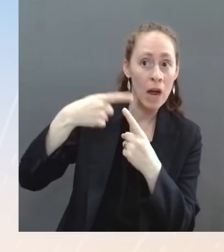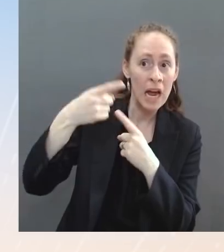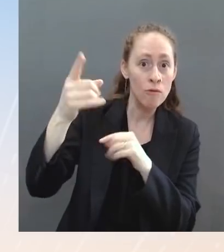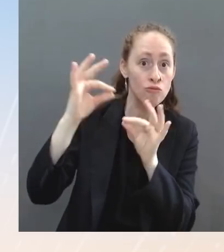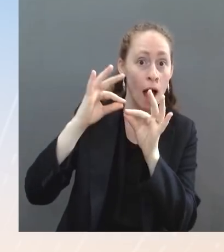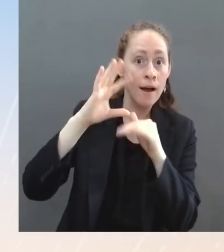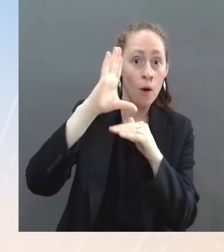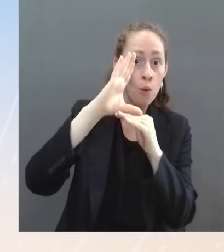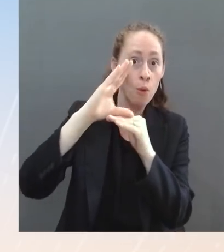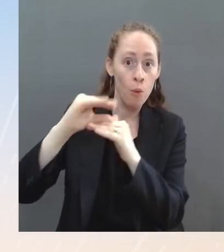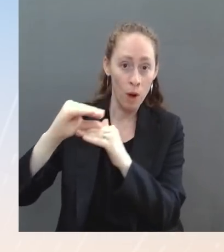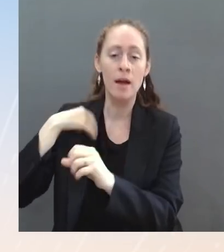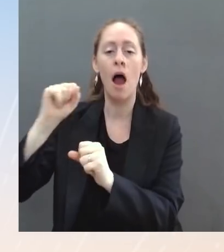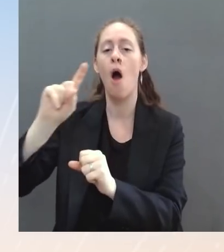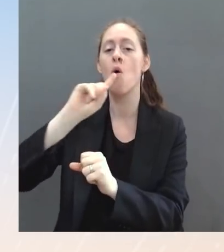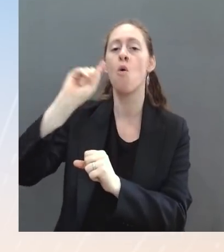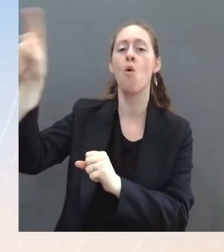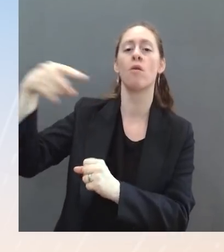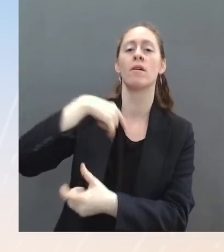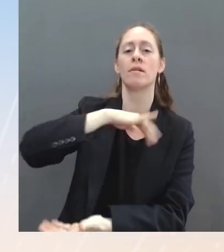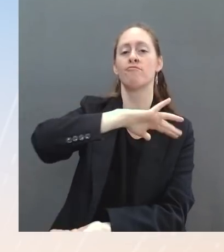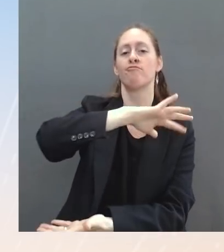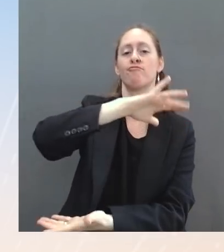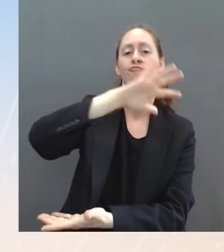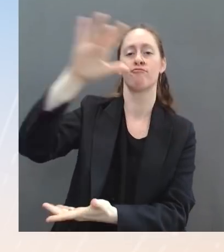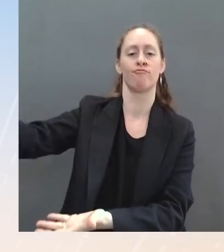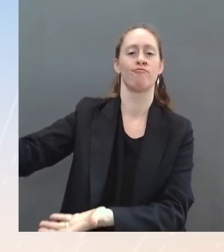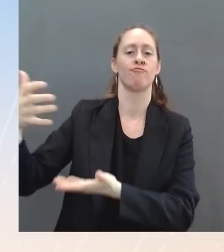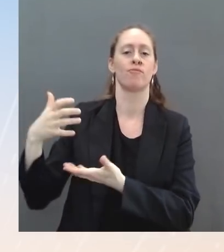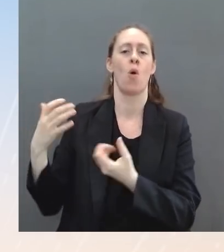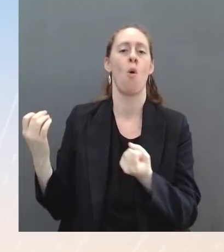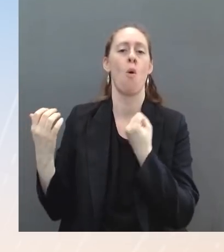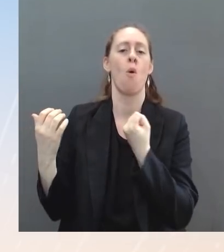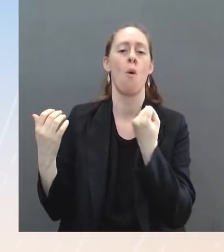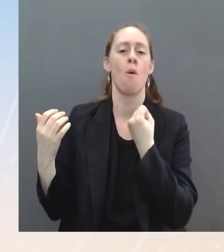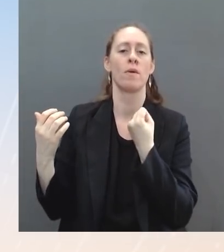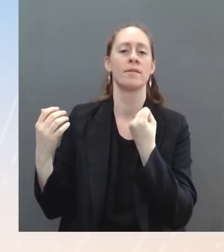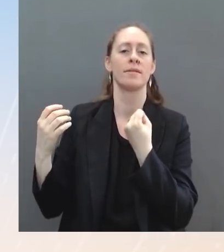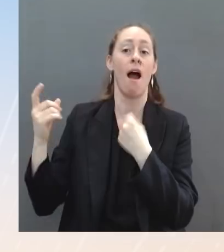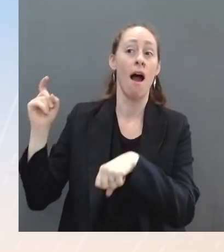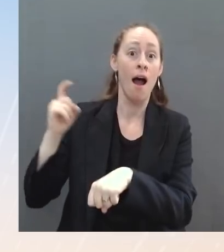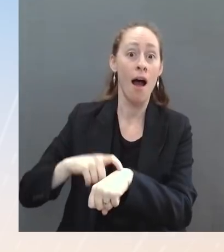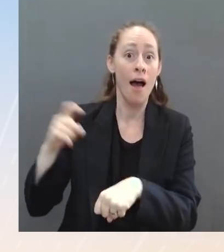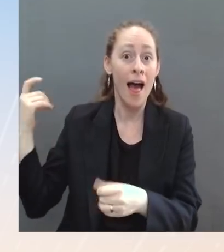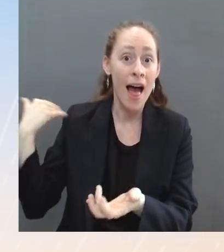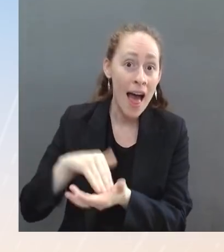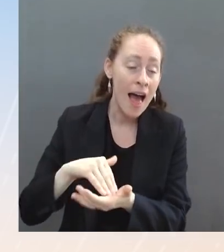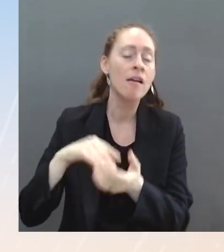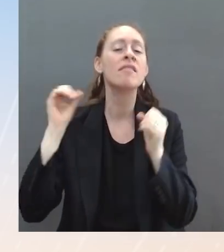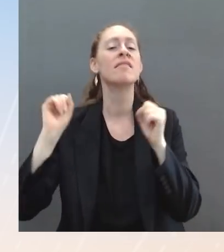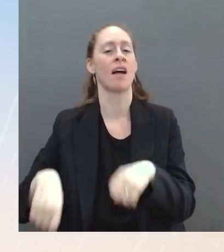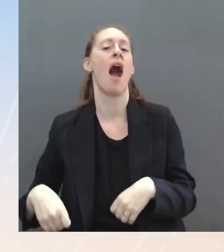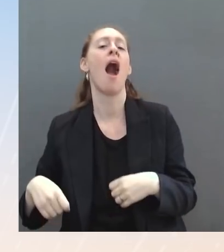during this period of extraordinary supply constraint. But it also provides stability to the market in the future